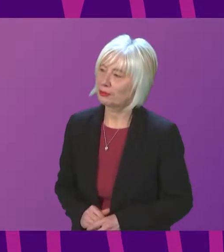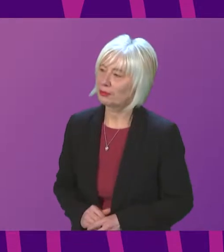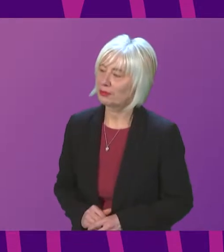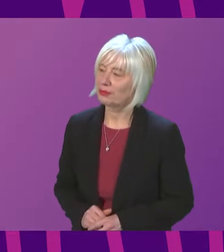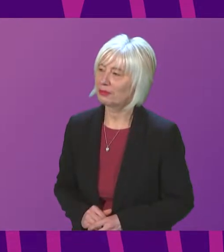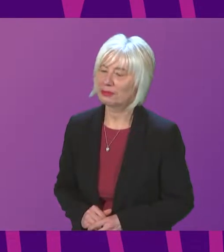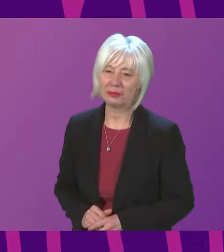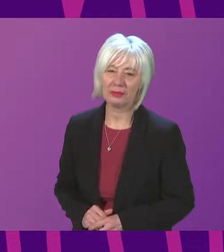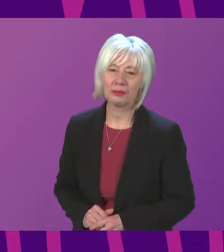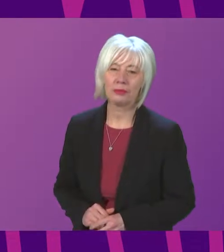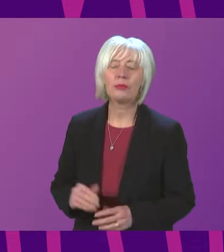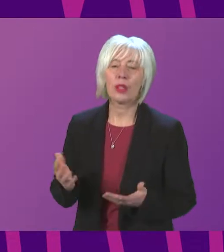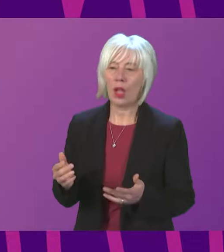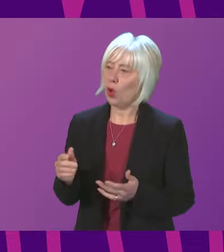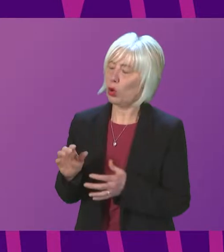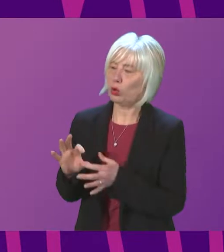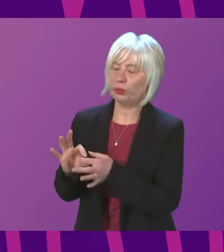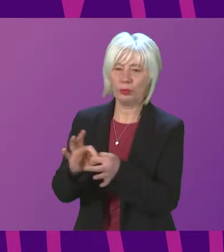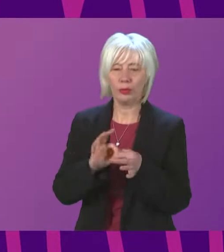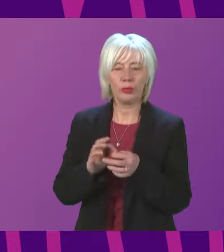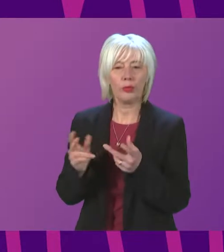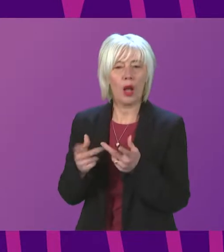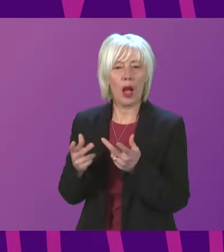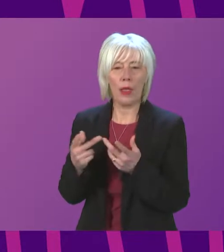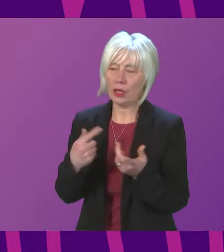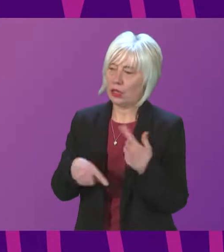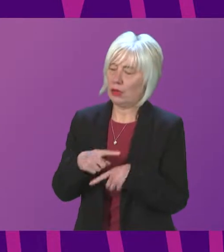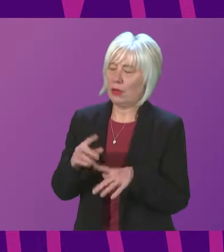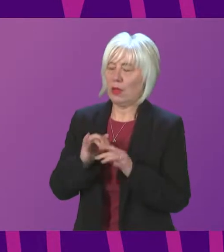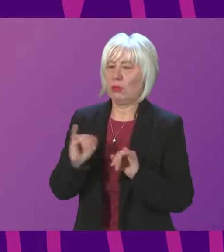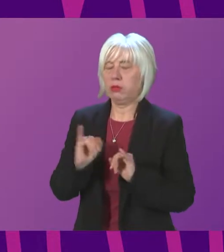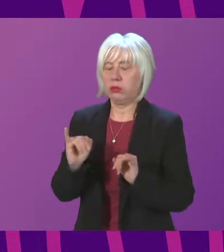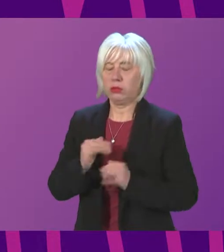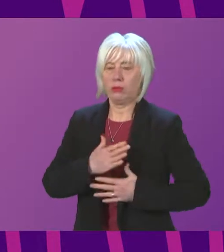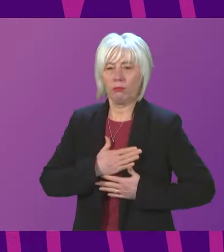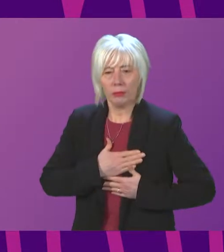the country. First, I join other party leaders in expressing our horror and heartbreak at the continuing